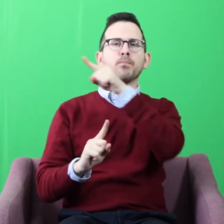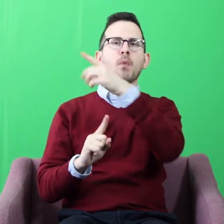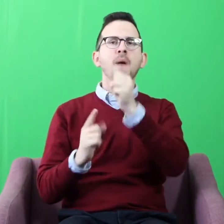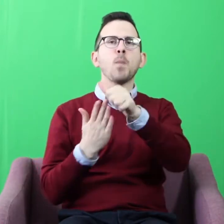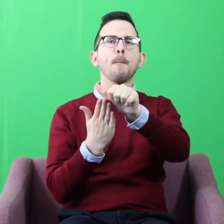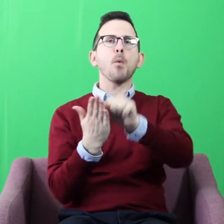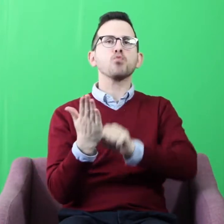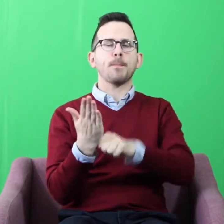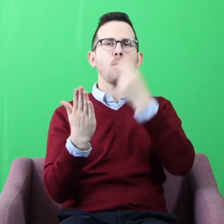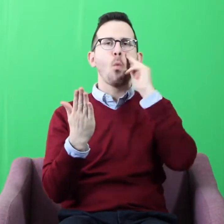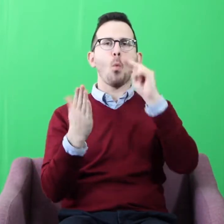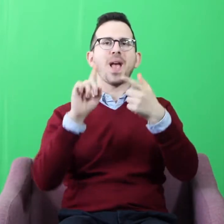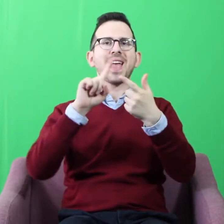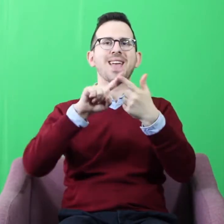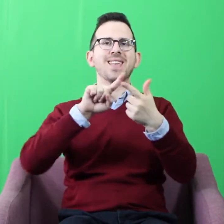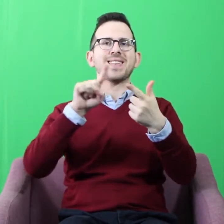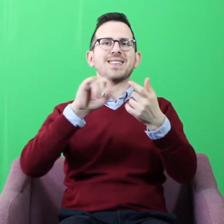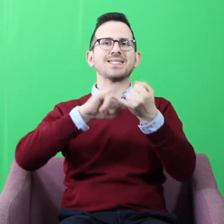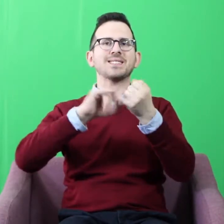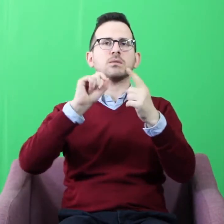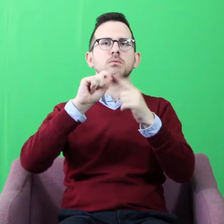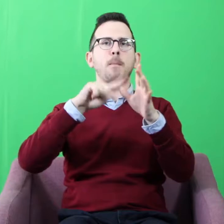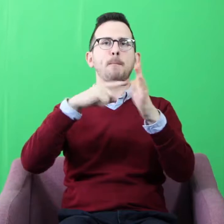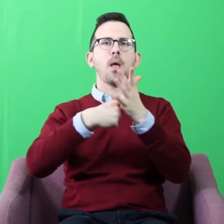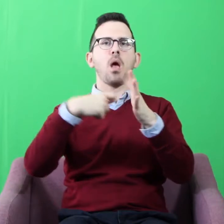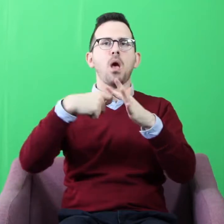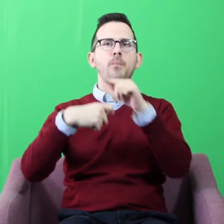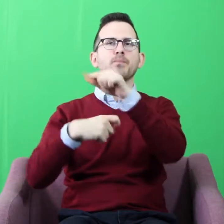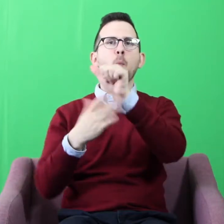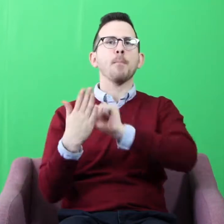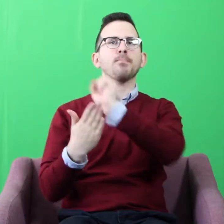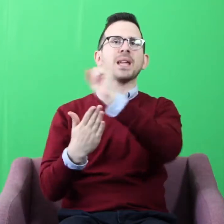because it had a programme being delivered called ‘E-Spark’